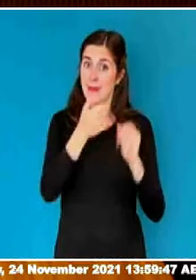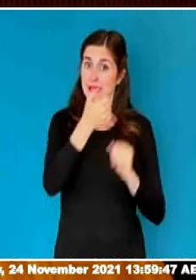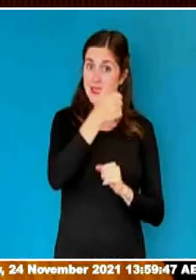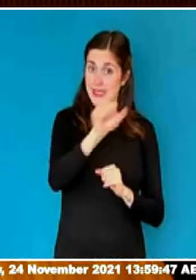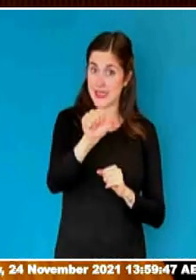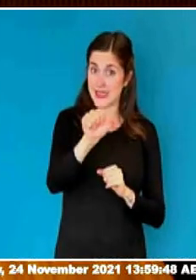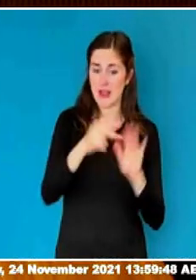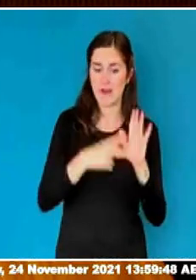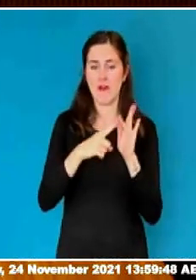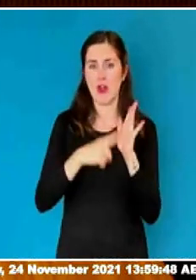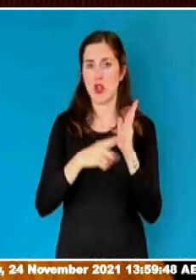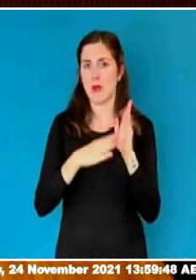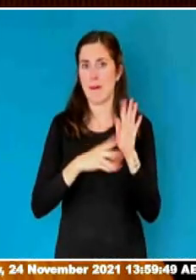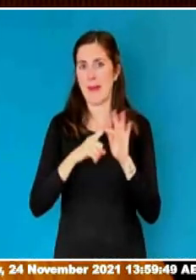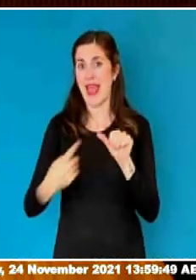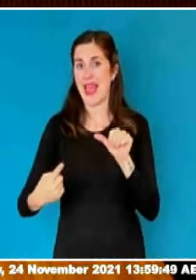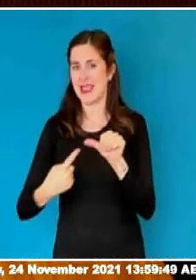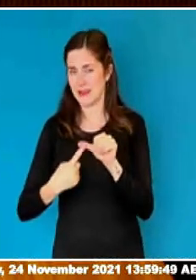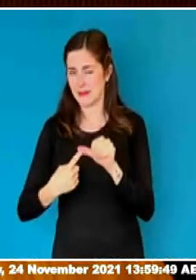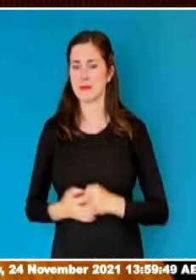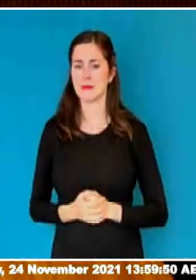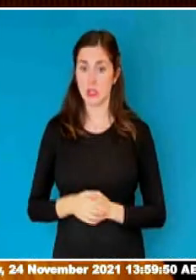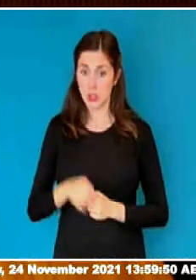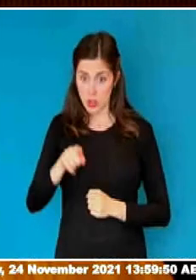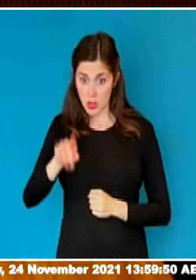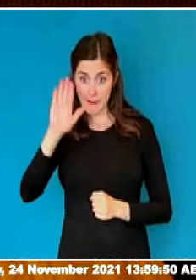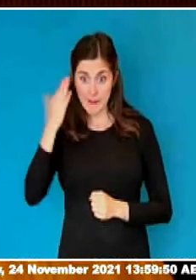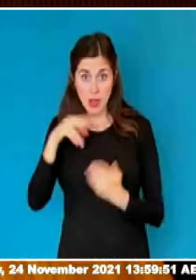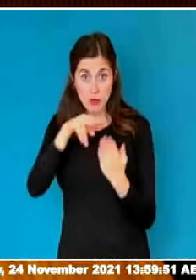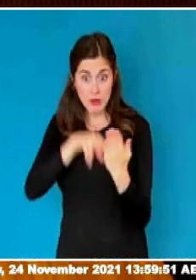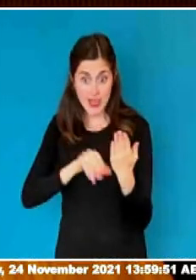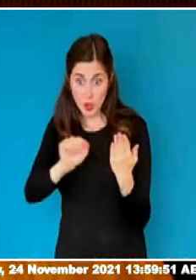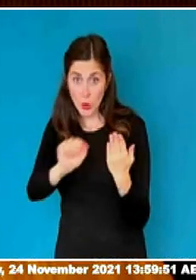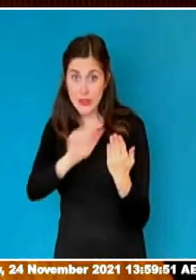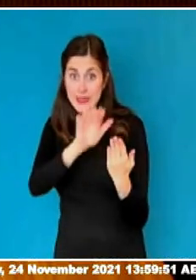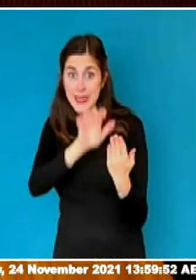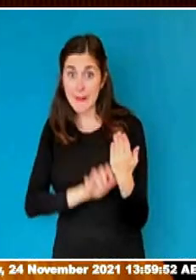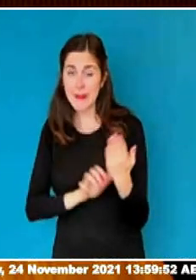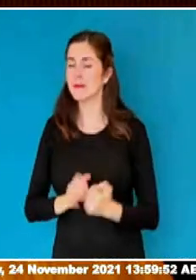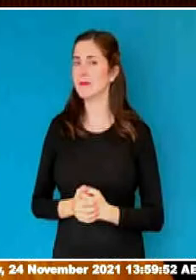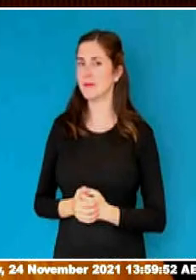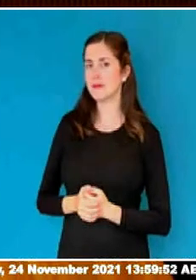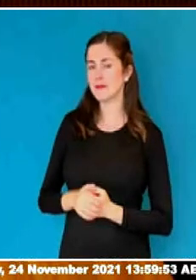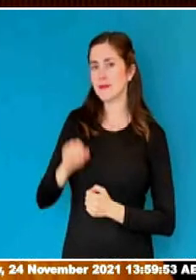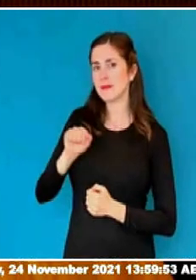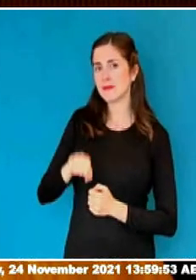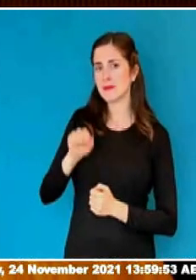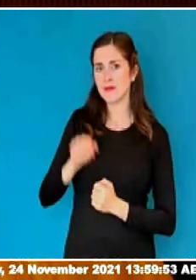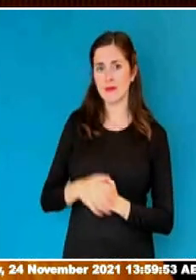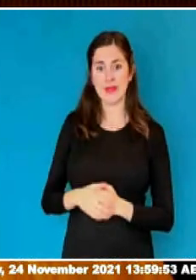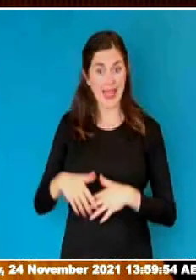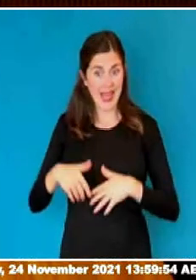Mr Radford, have you had an opportunity to read your statement? Yes, I have. MS EASTMAN: Are there any corrections that you wish to make?